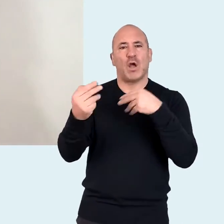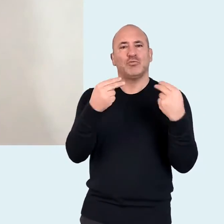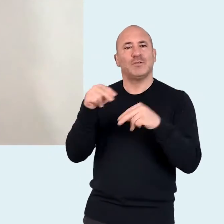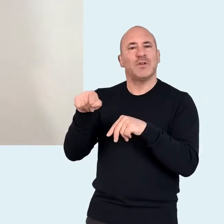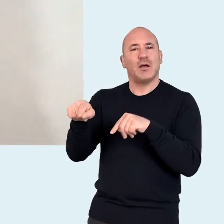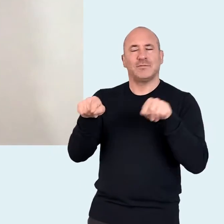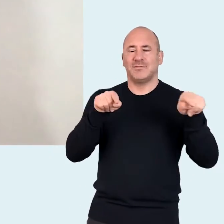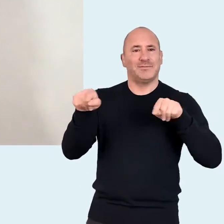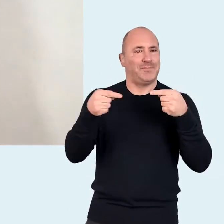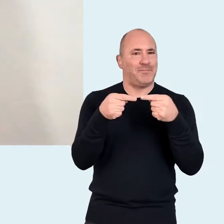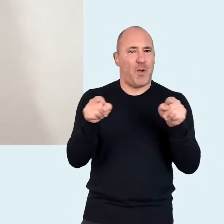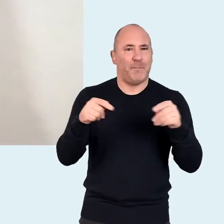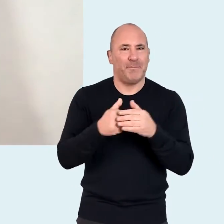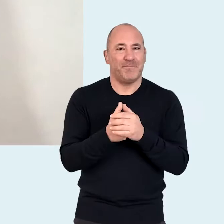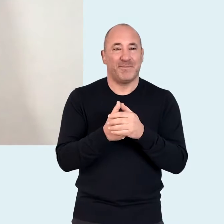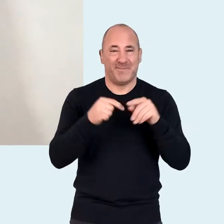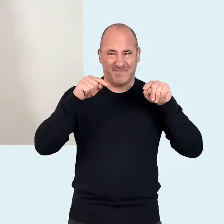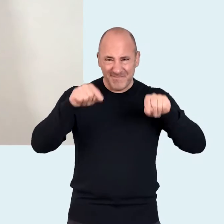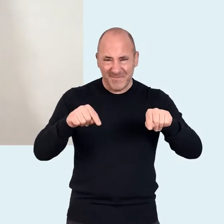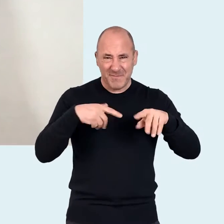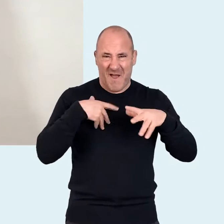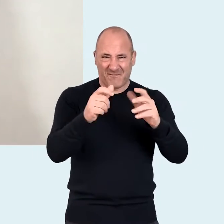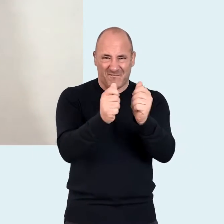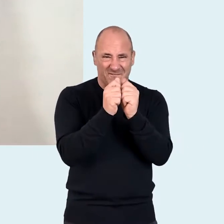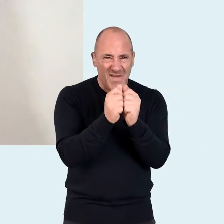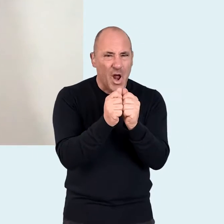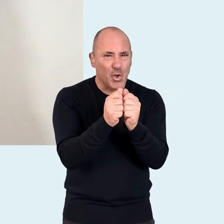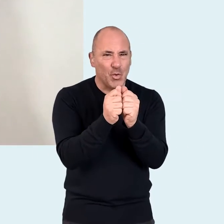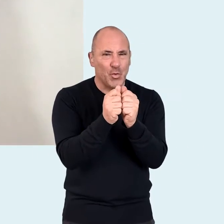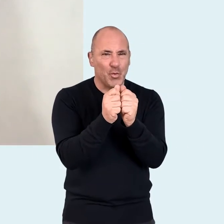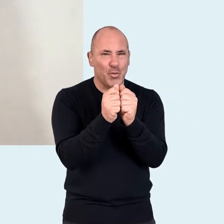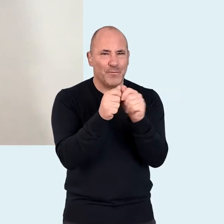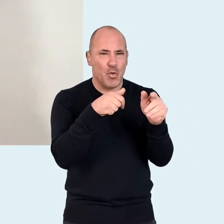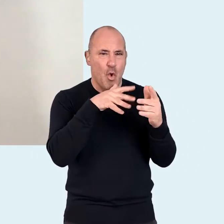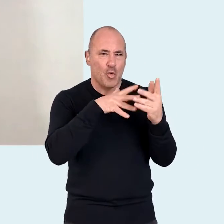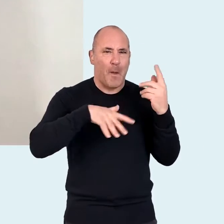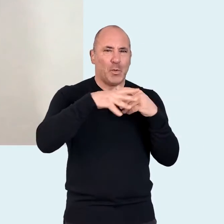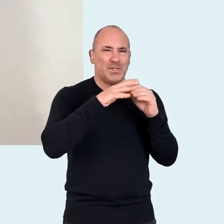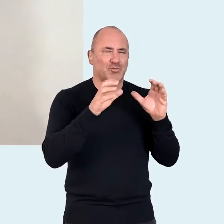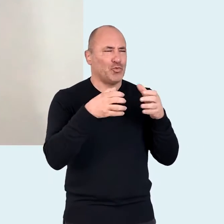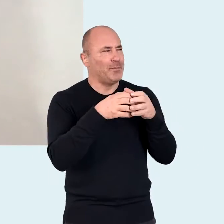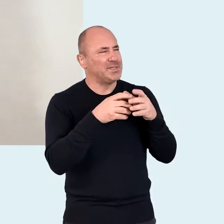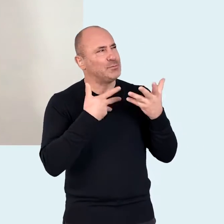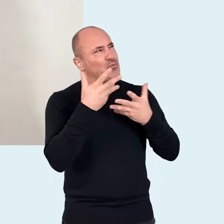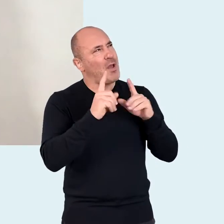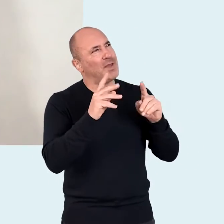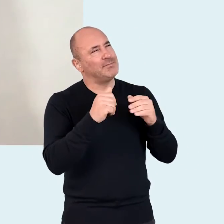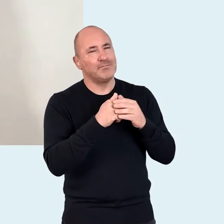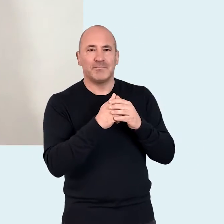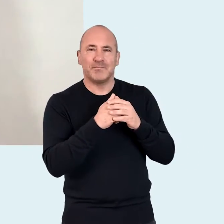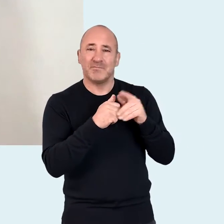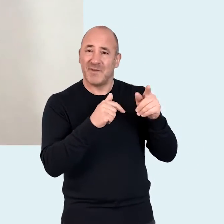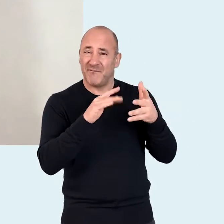I do with my professional dancers. How this then describes my values is, for the community